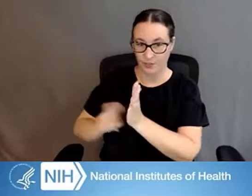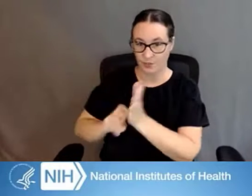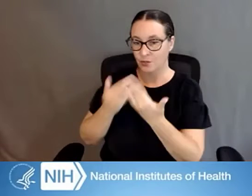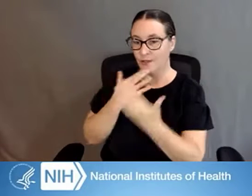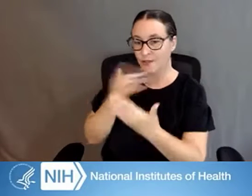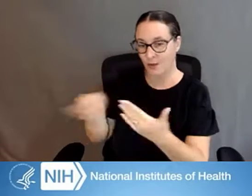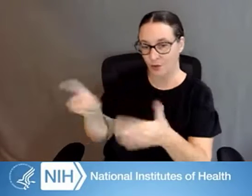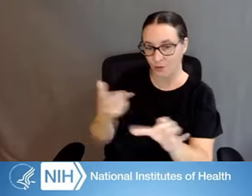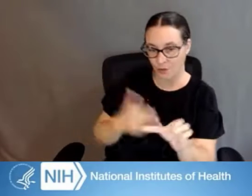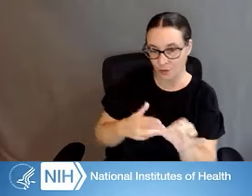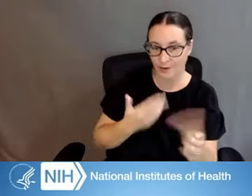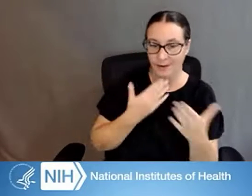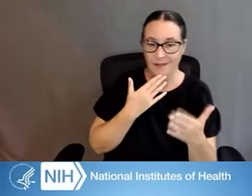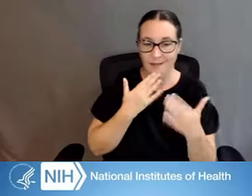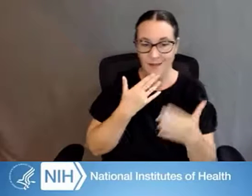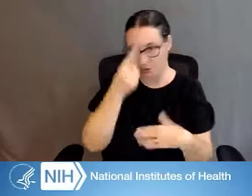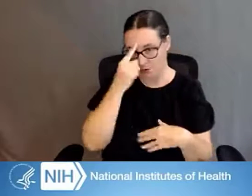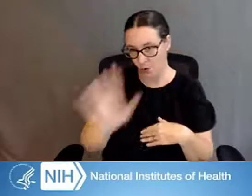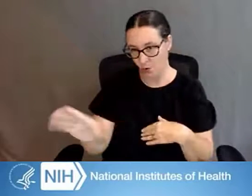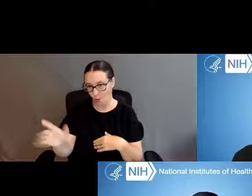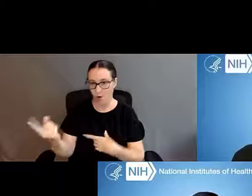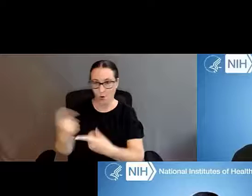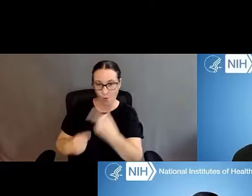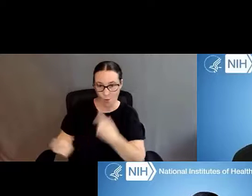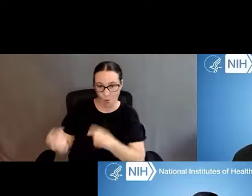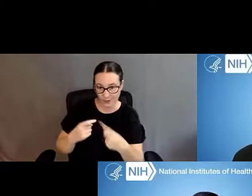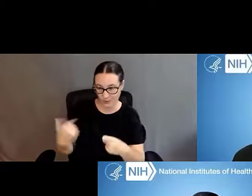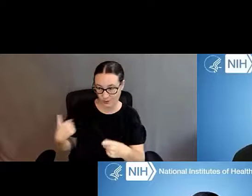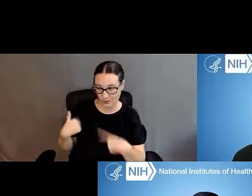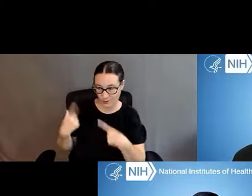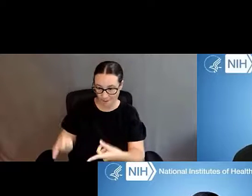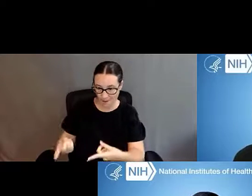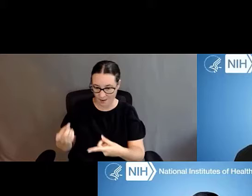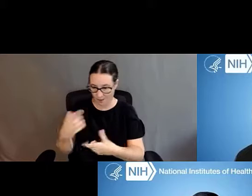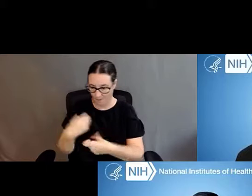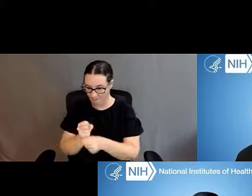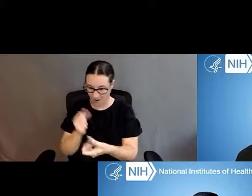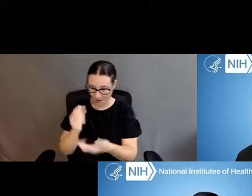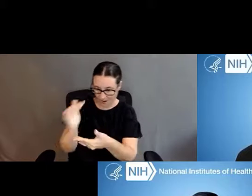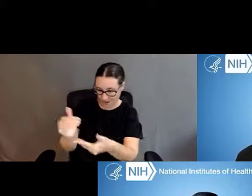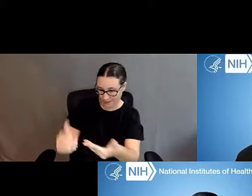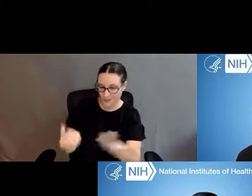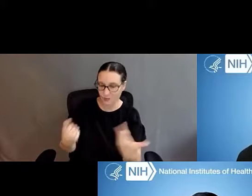through the Q&A box. We've been compiling them, and we're going to try and get through as many as possible.